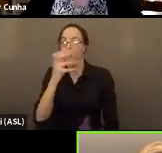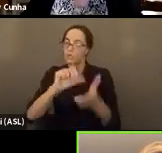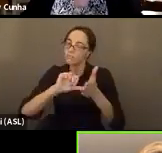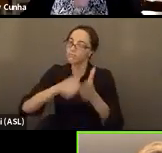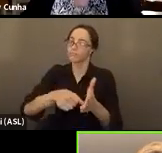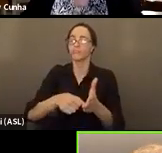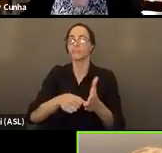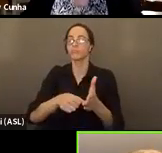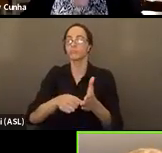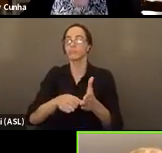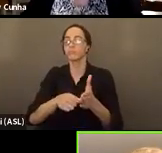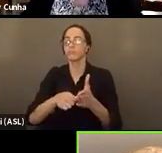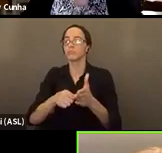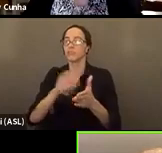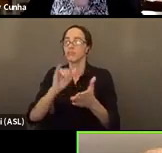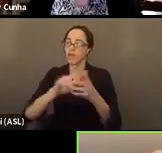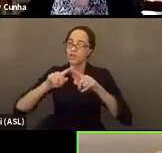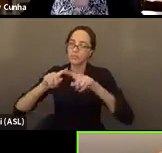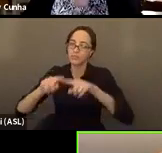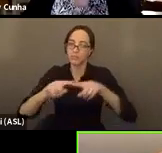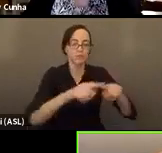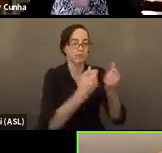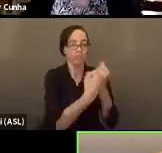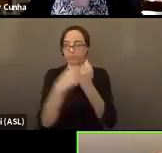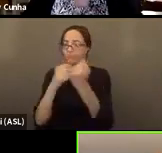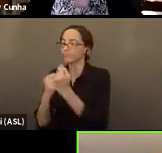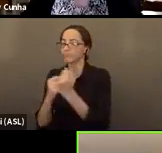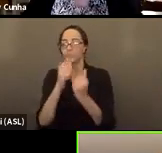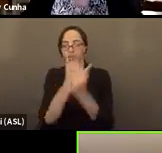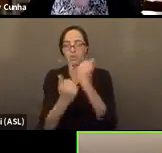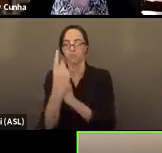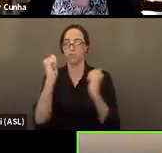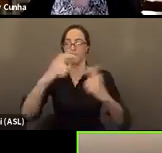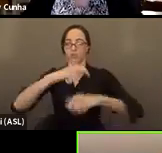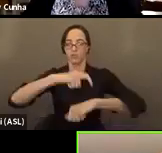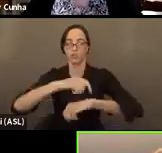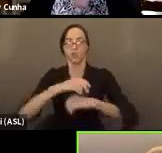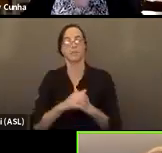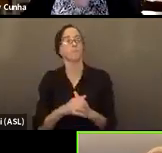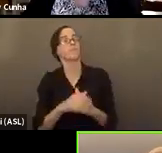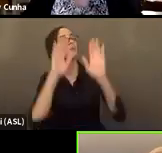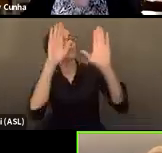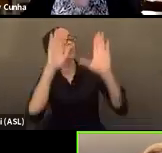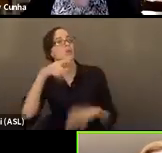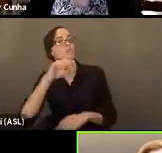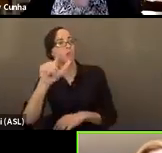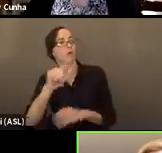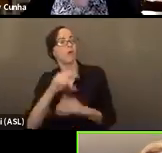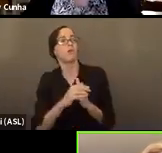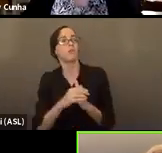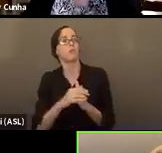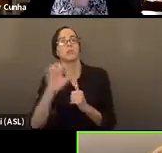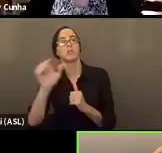there's actually another preparedness plan too in spanish and it's called listos which means